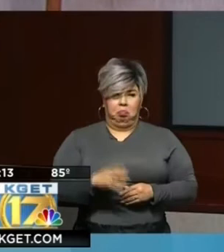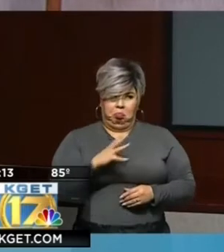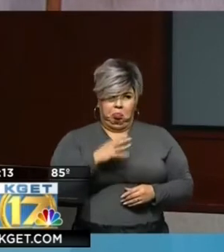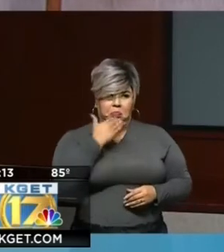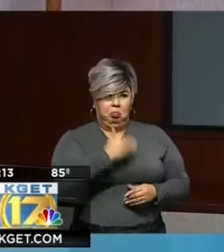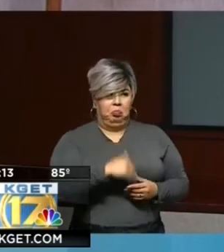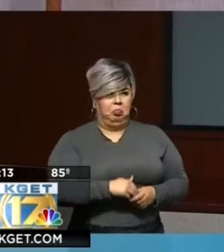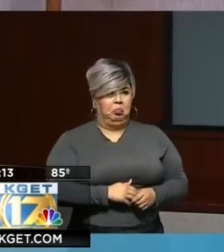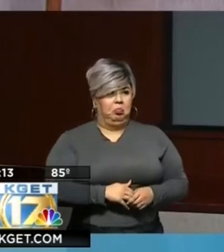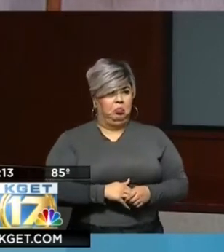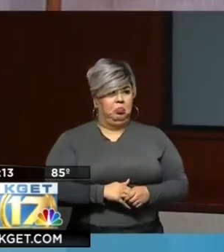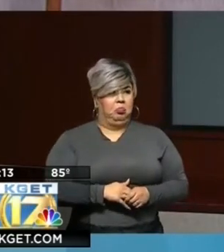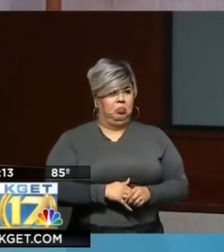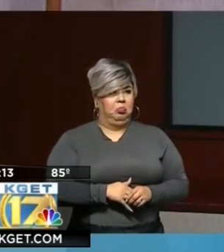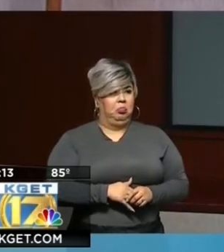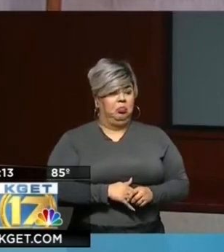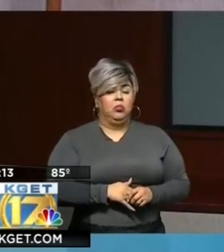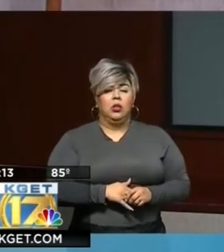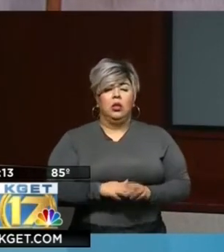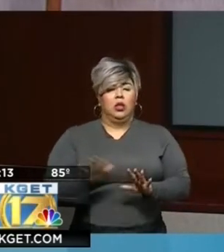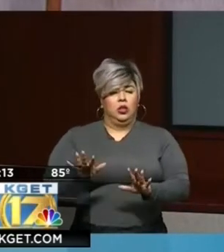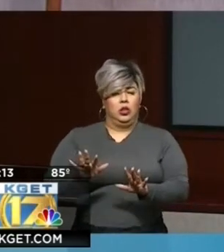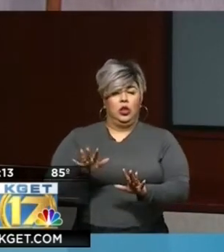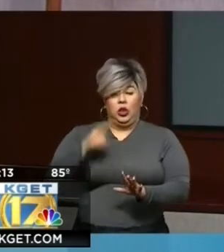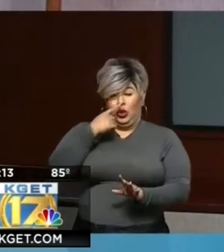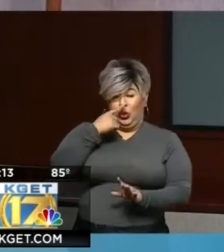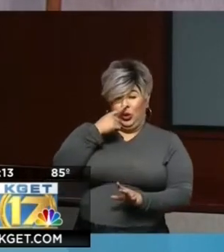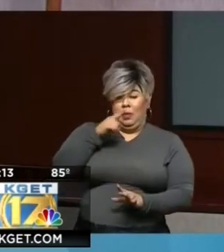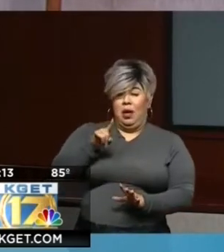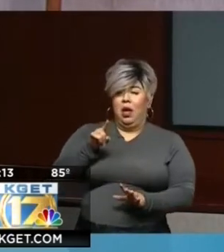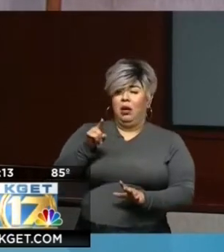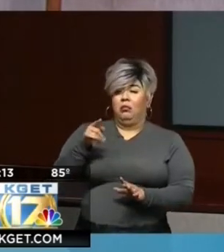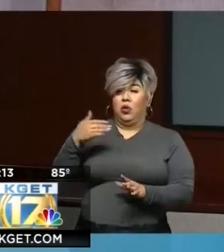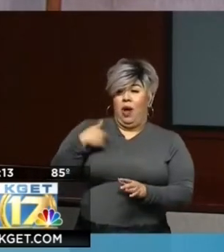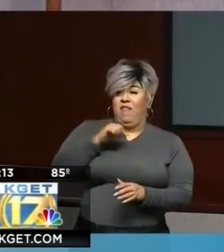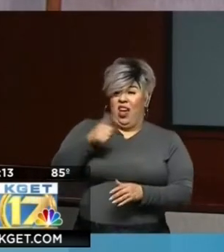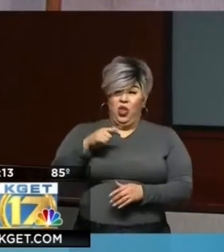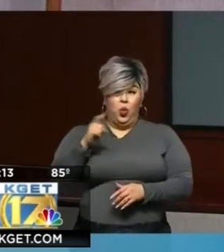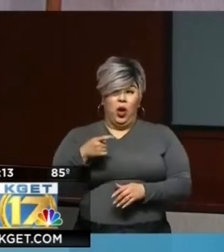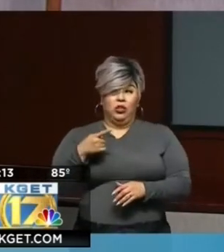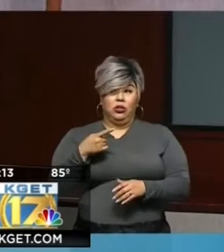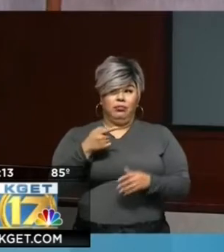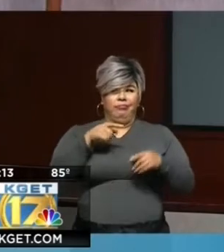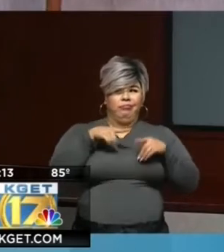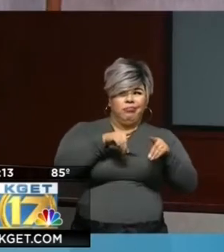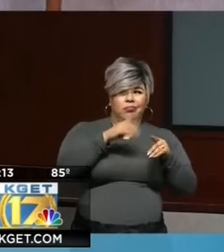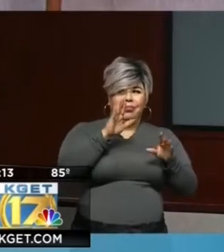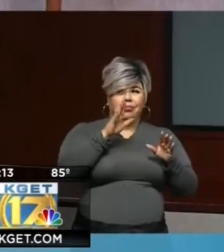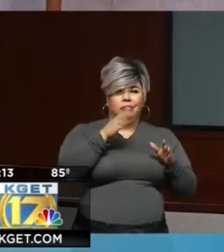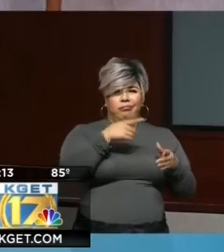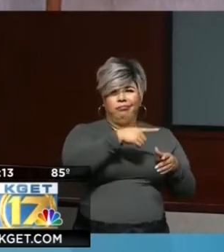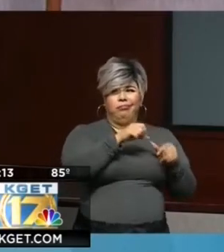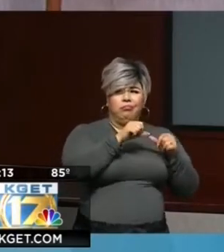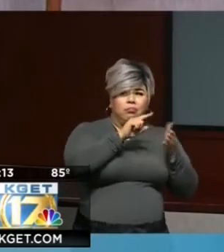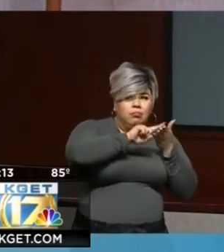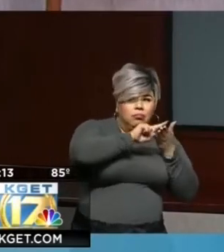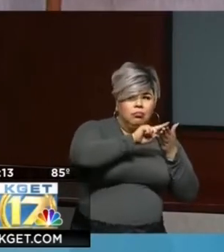TRYING TO FIND THE DATA ON THAT IF YOU GIVE US ONE SECOND. Reporter: OKAY, THANK YOU.